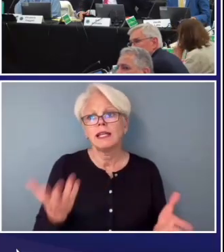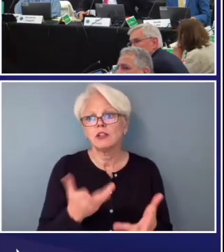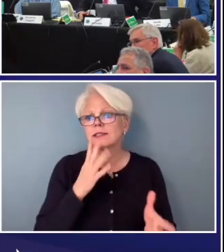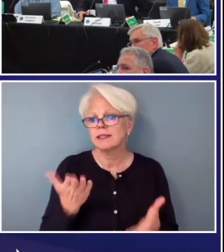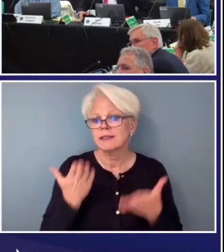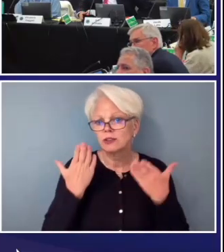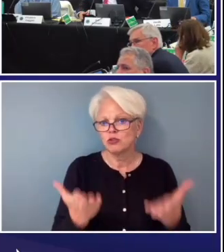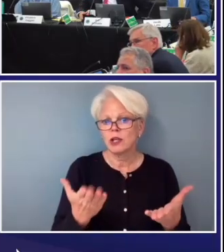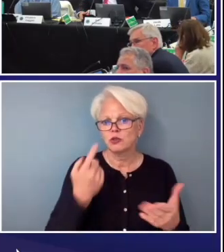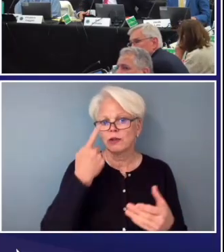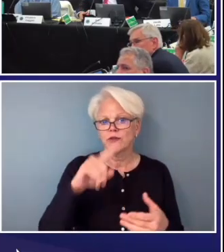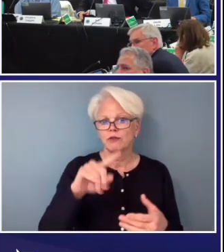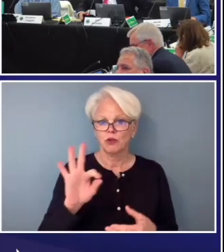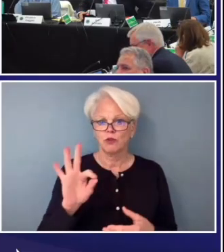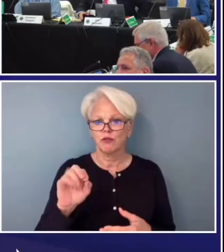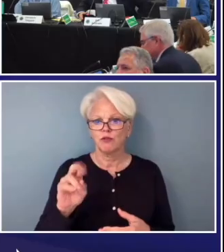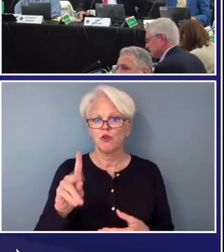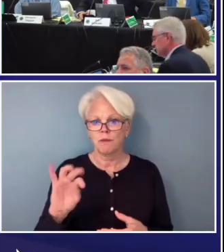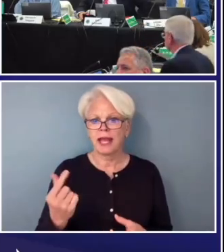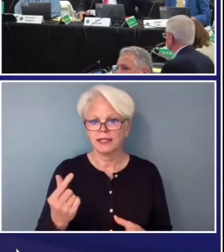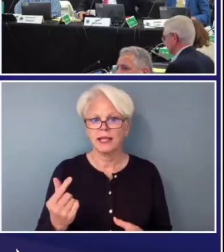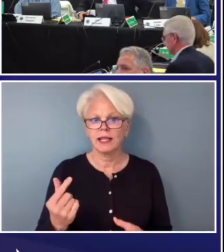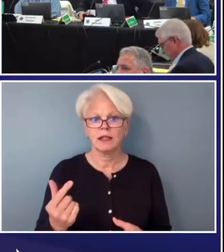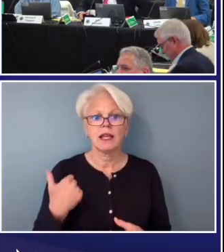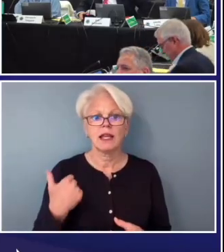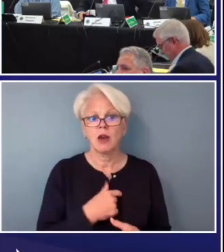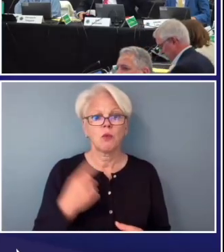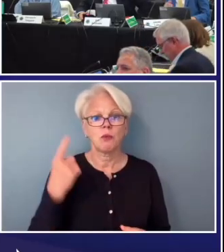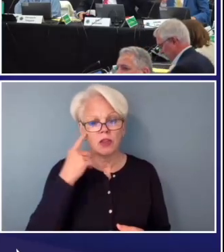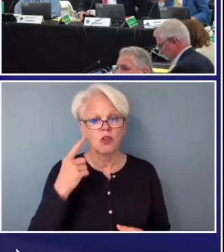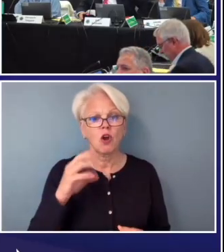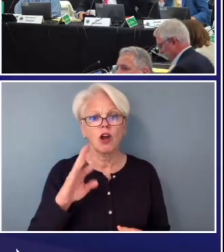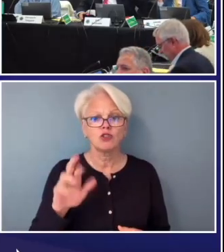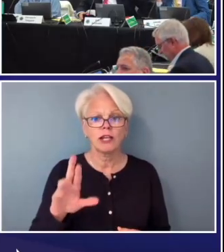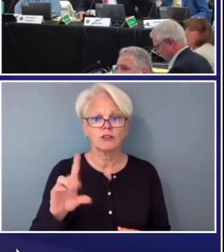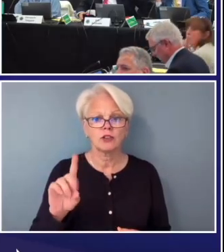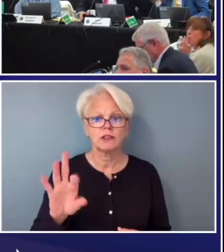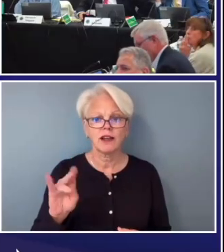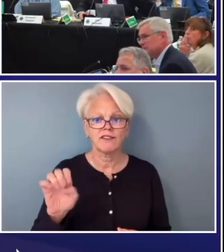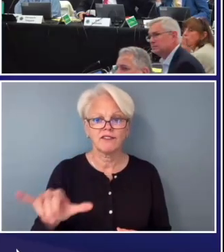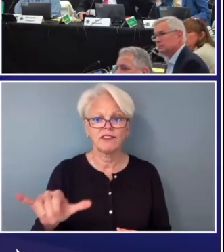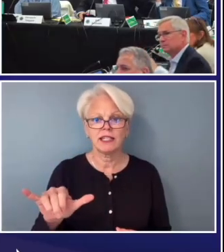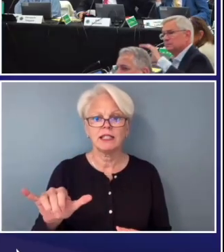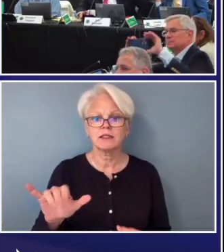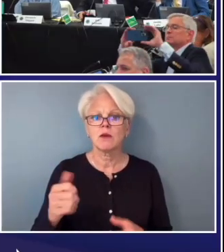terms of formatting that we thought that Chancellor Duffy's proposals were sort of good. So a description.